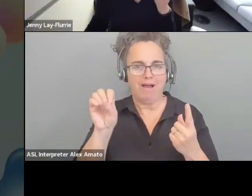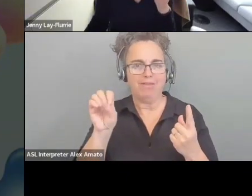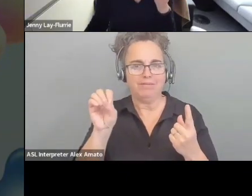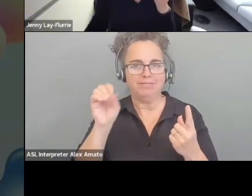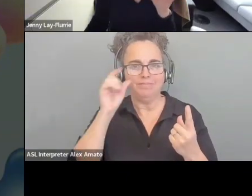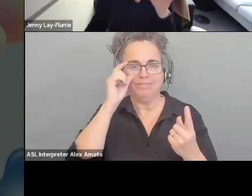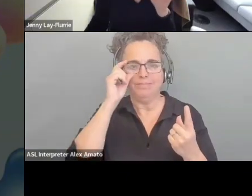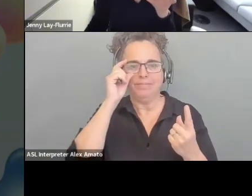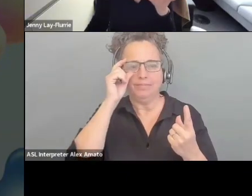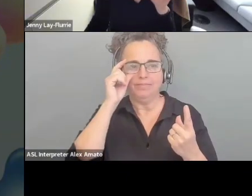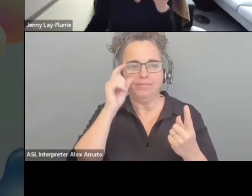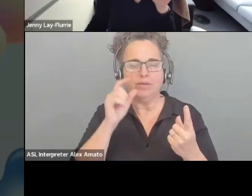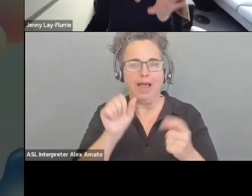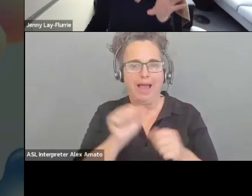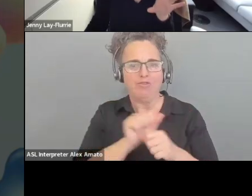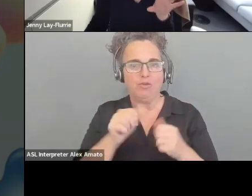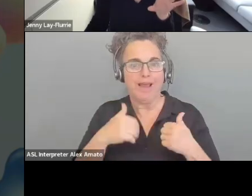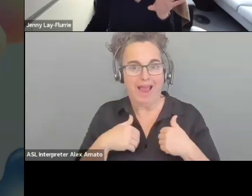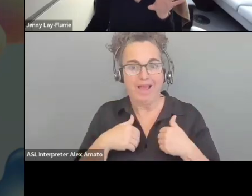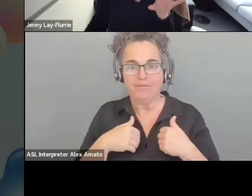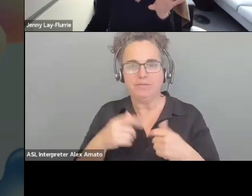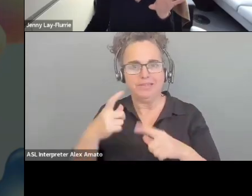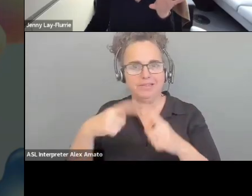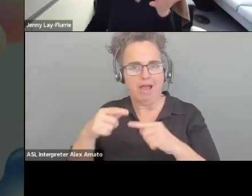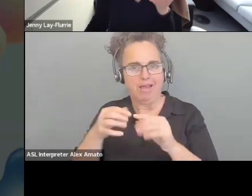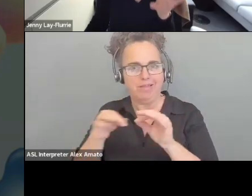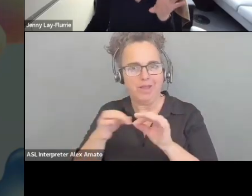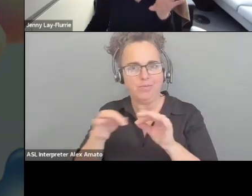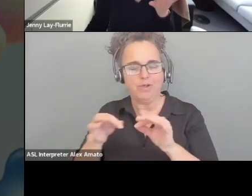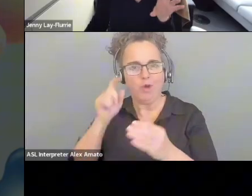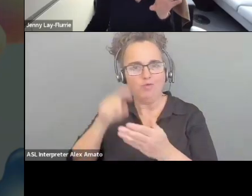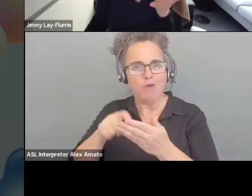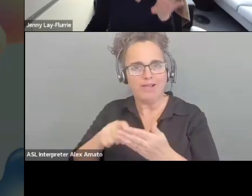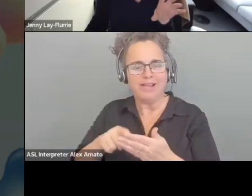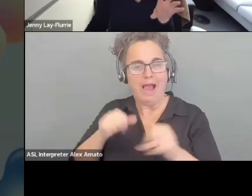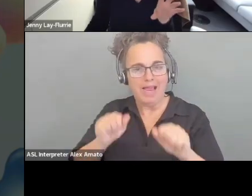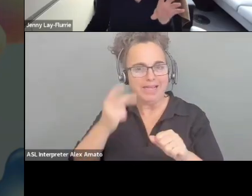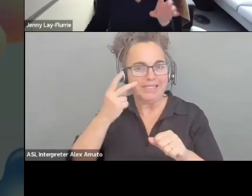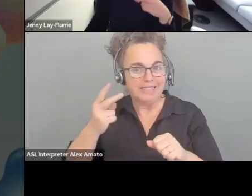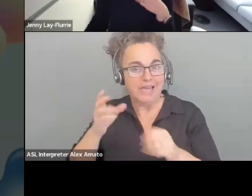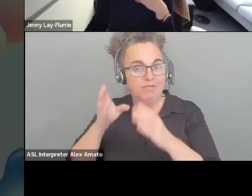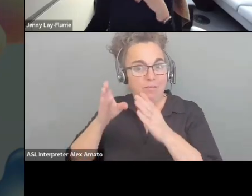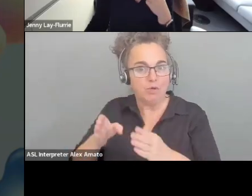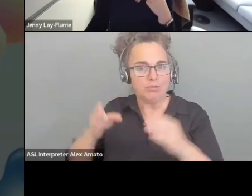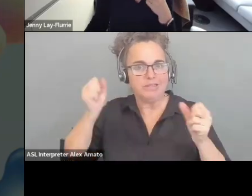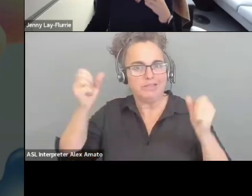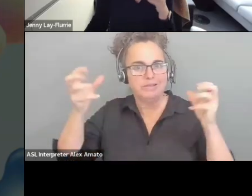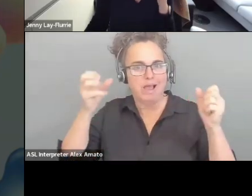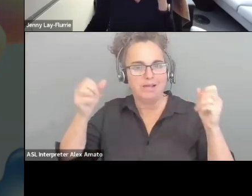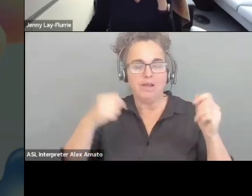I actually have sign language recognition in Microsoft teams. I can see when somebody is signing. I do voice for myself,